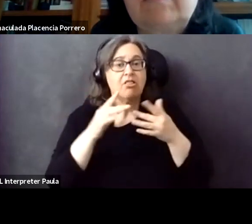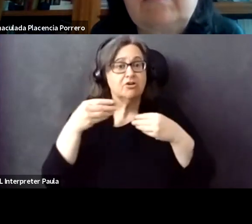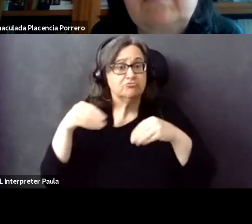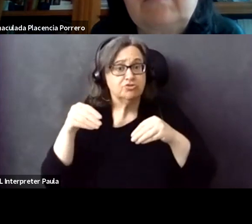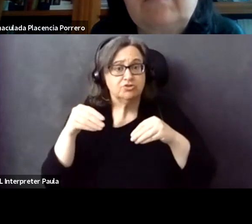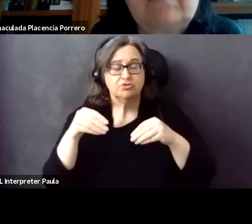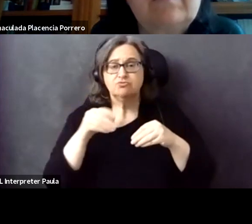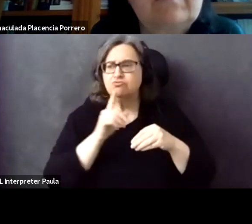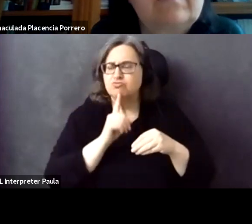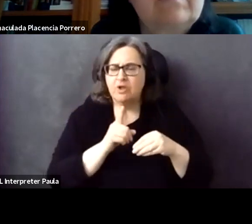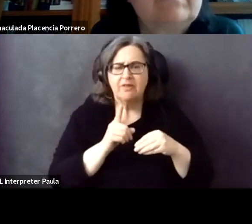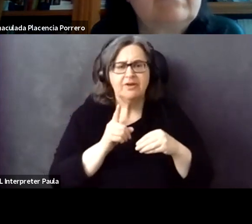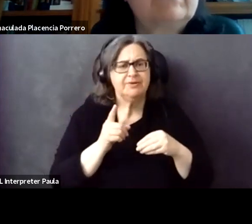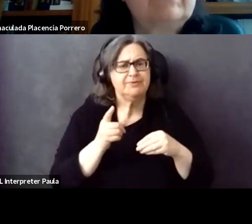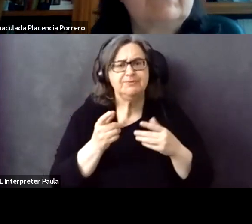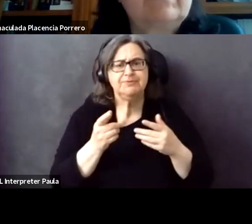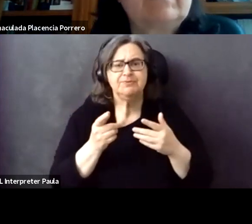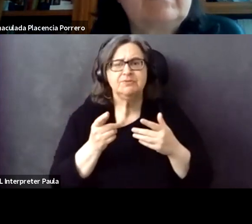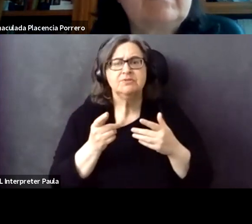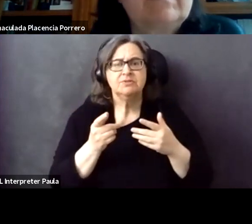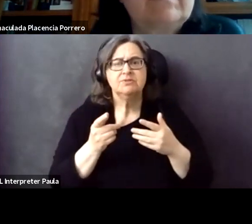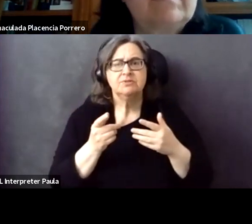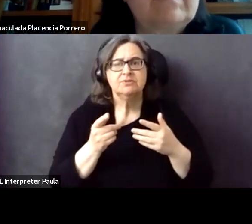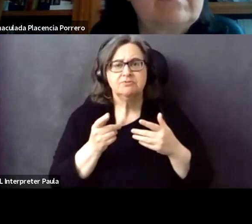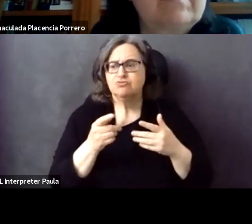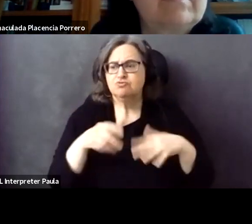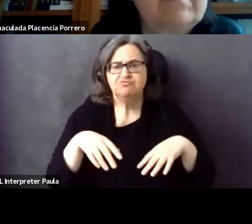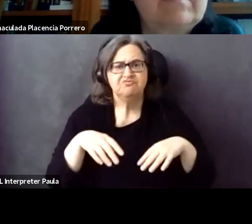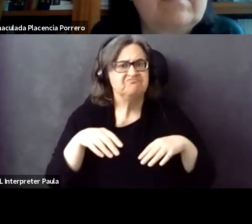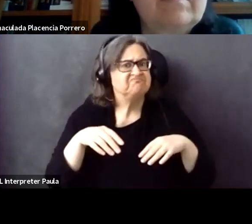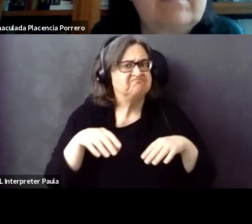s. As we see since that time, web shops